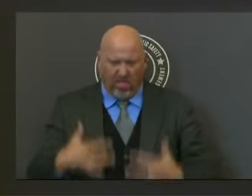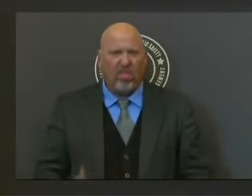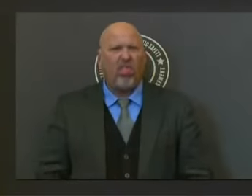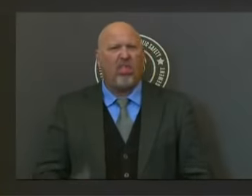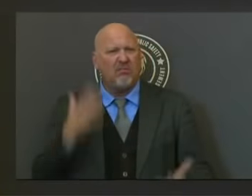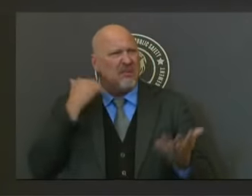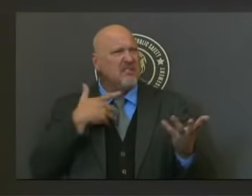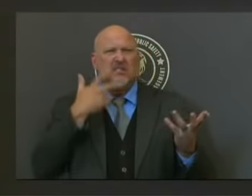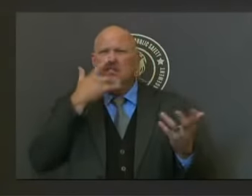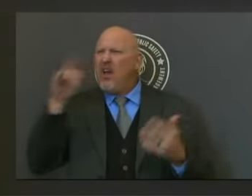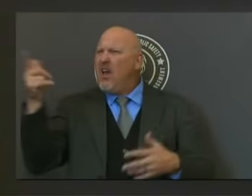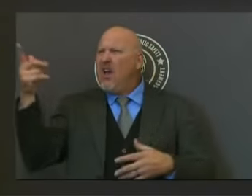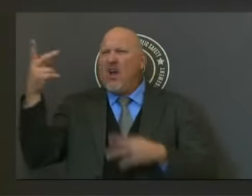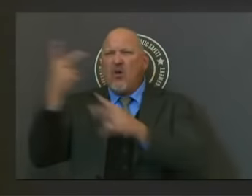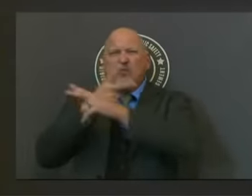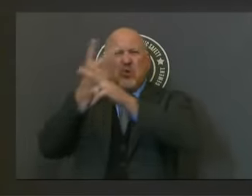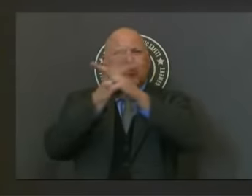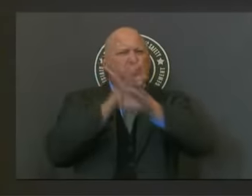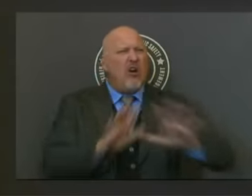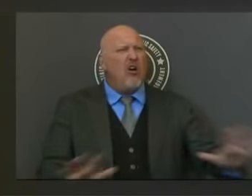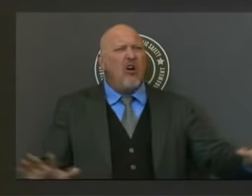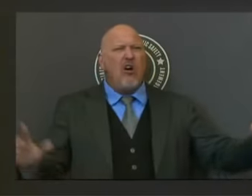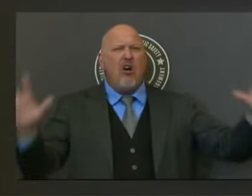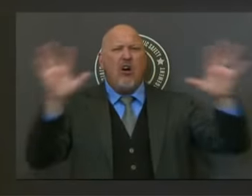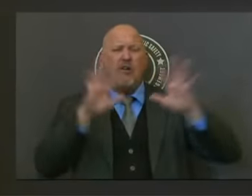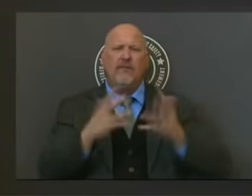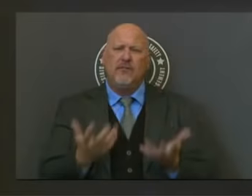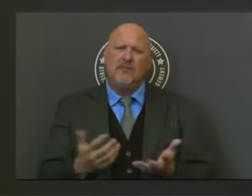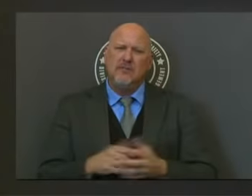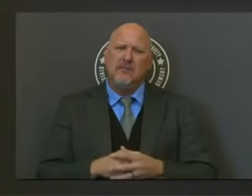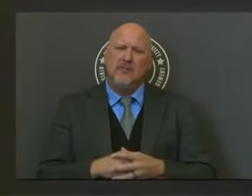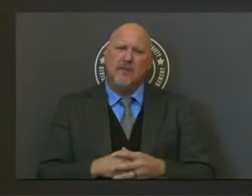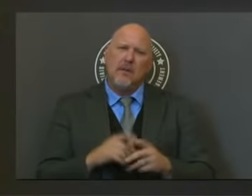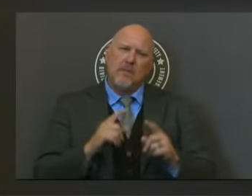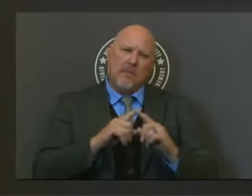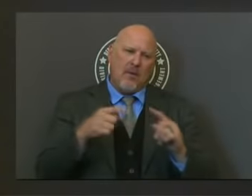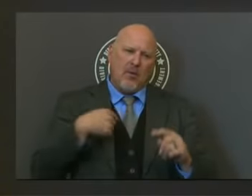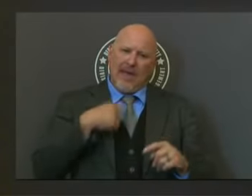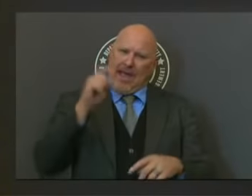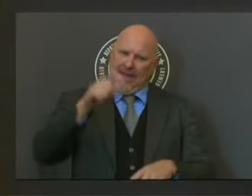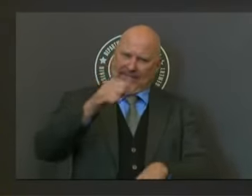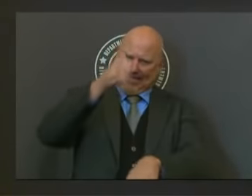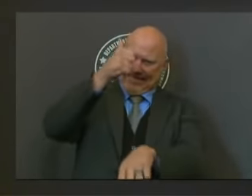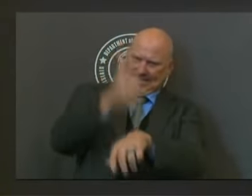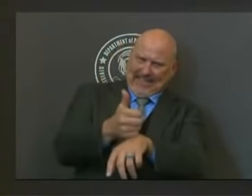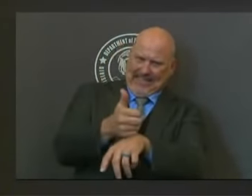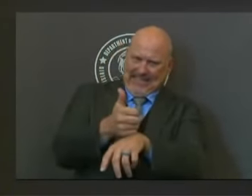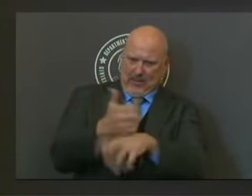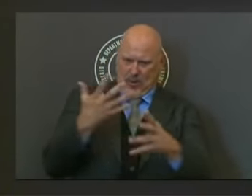unity of purpose in this state